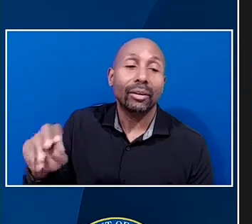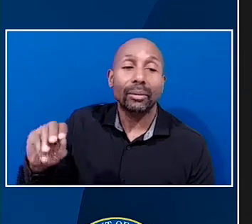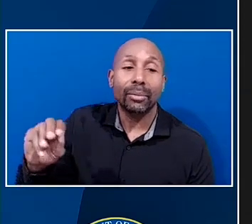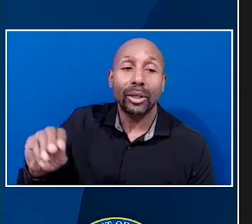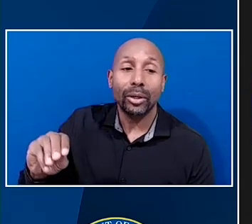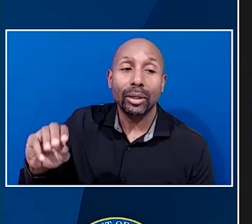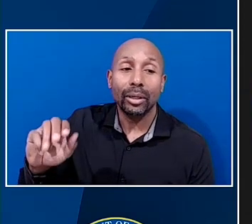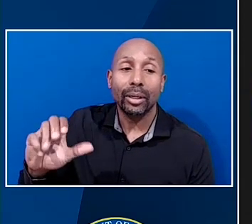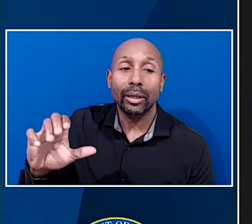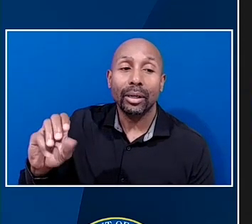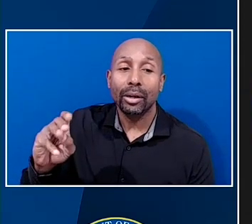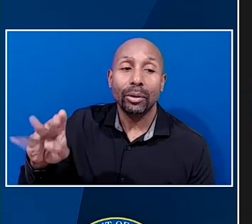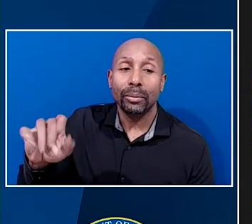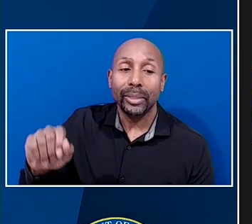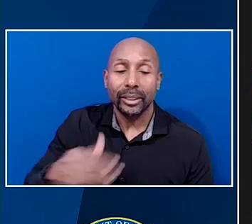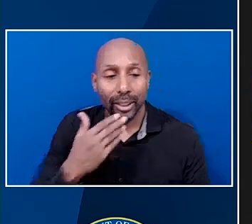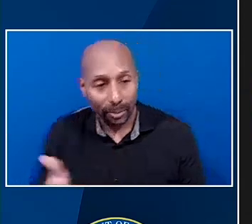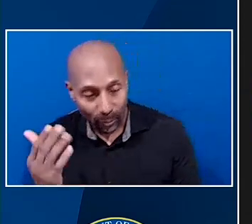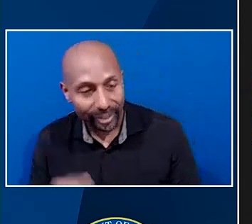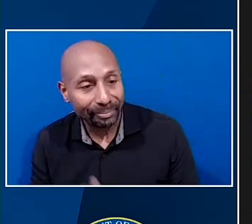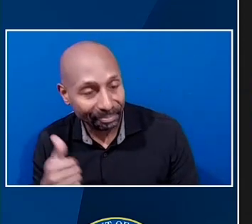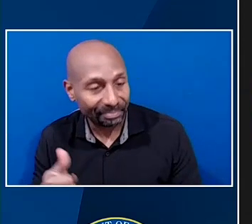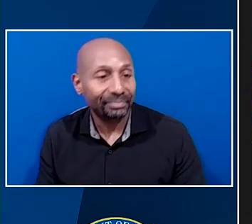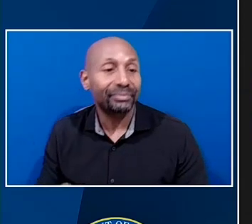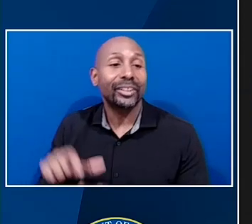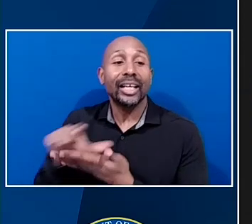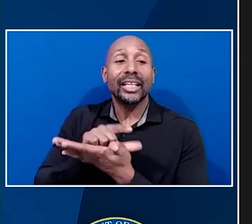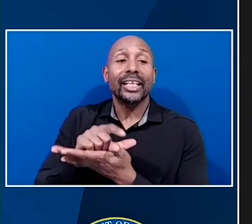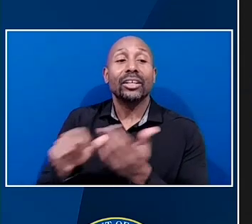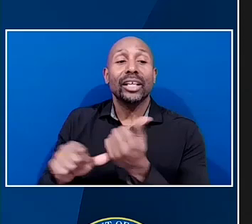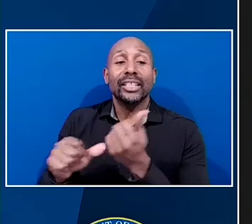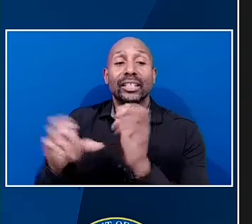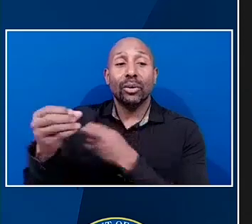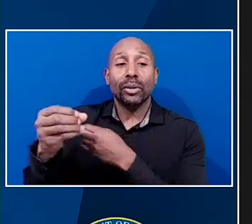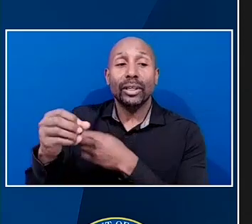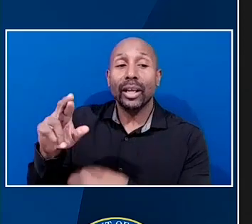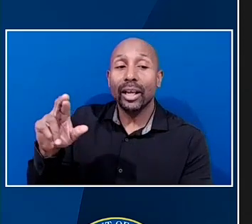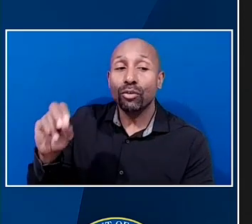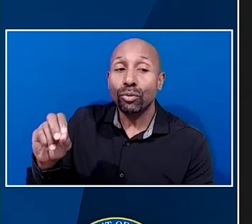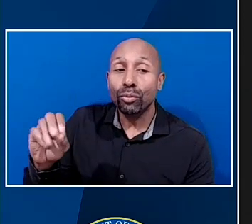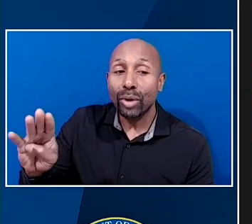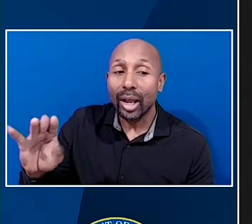Good morning. Good morning, Robyn. And Sophie Laing. Good morning.